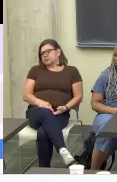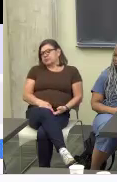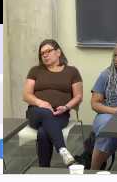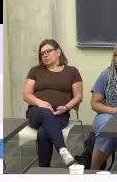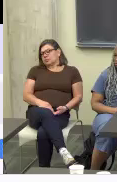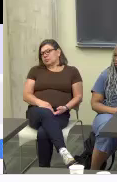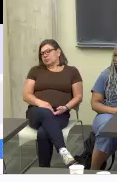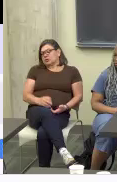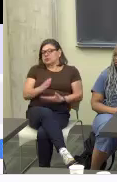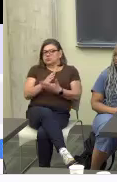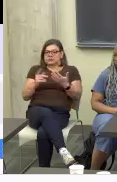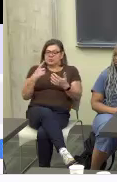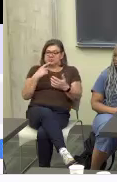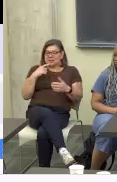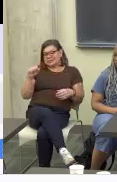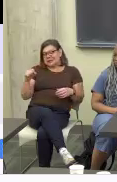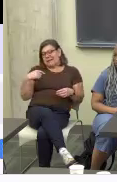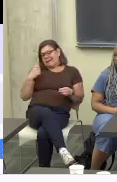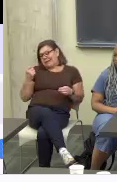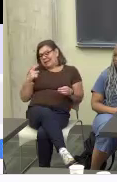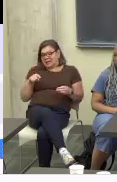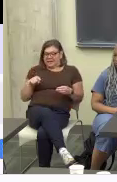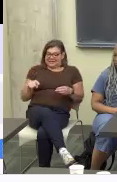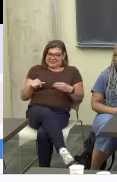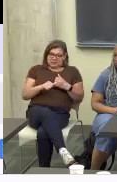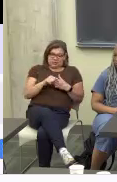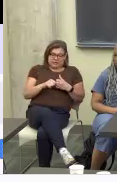You know this is risky and somebody gives them the old data and then they make the